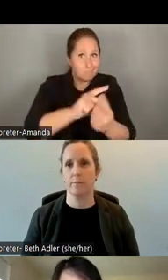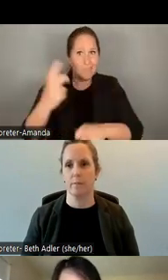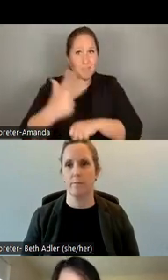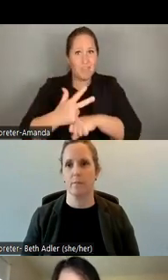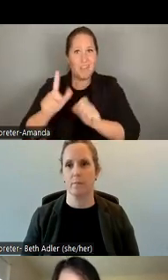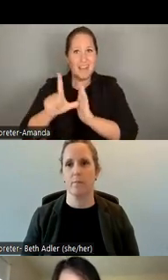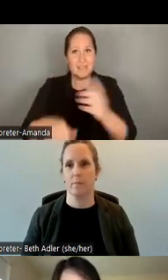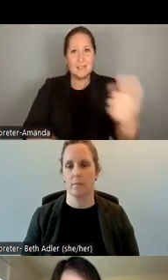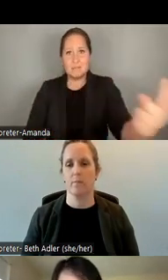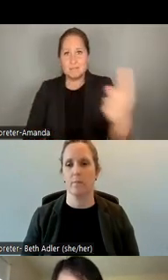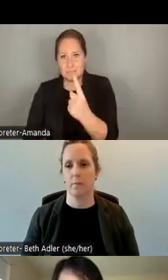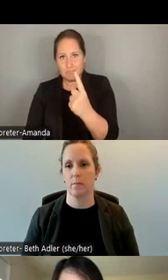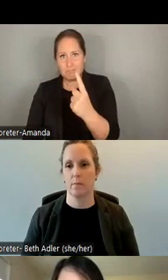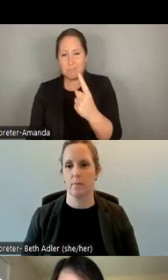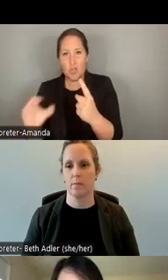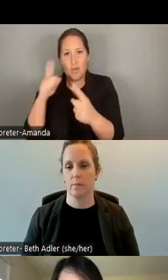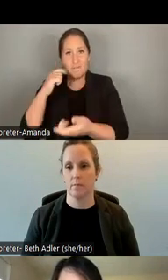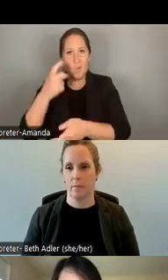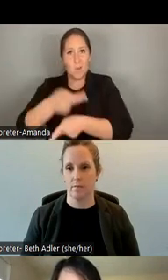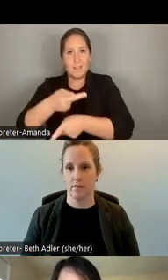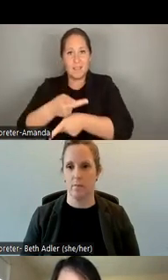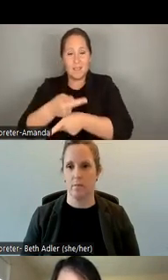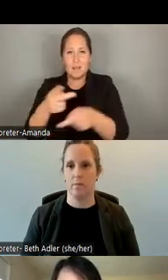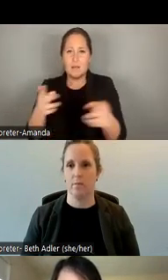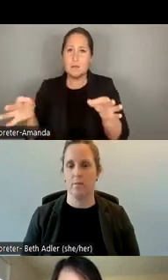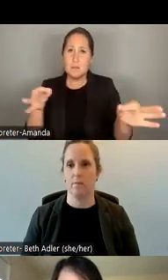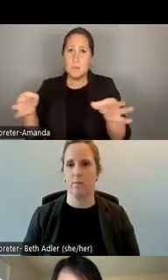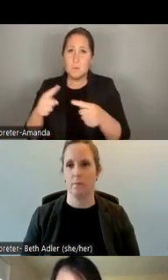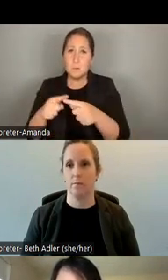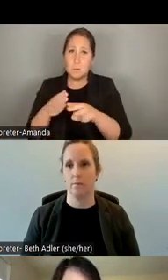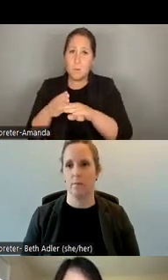remarkable she told me she has been in a 150 foster homes throughout her life said there was